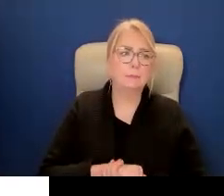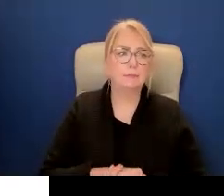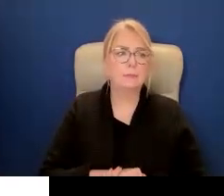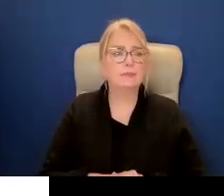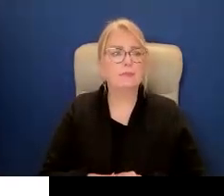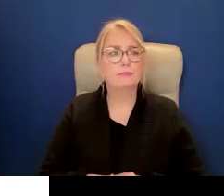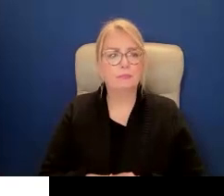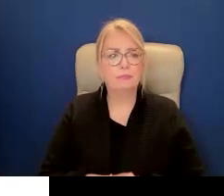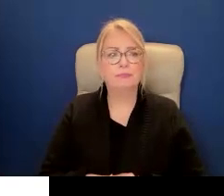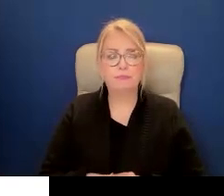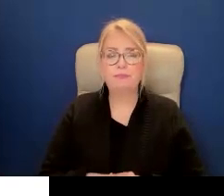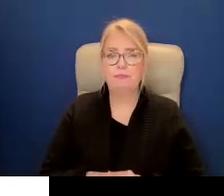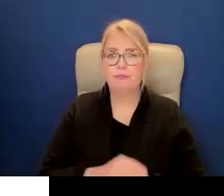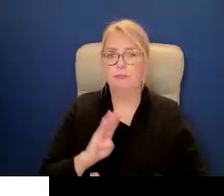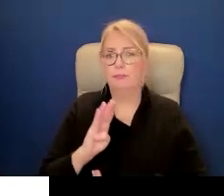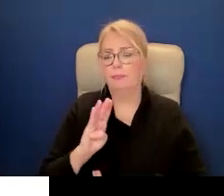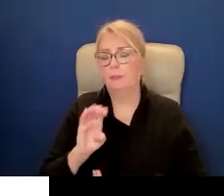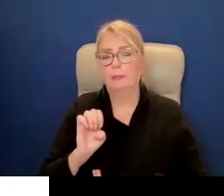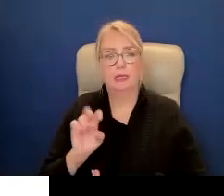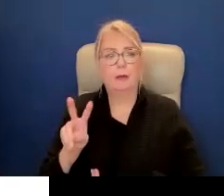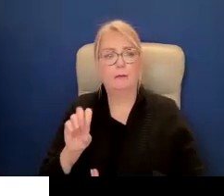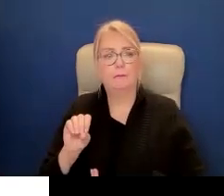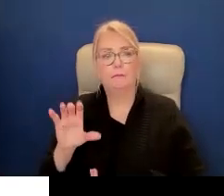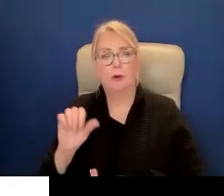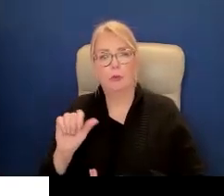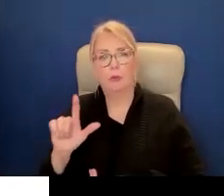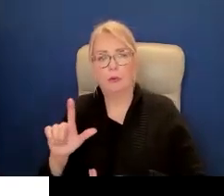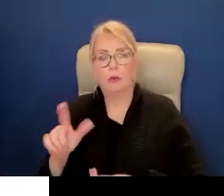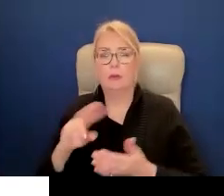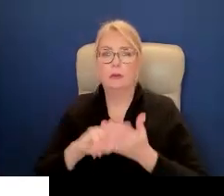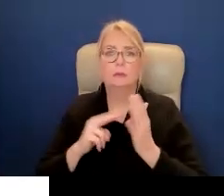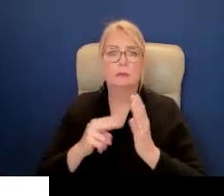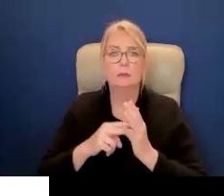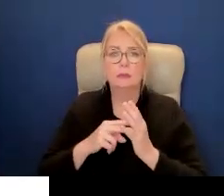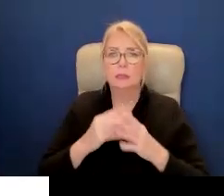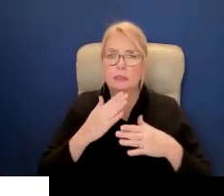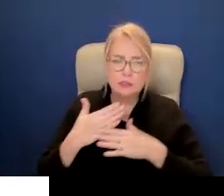Also, be vocal about student services and programs that may benefit students. Share information.